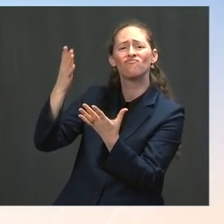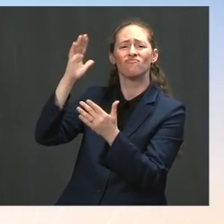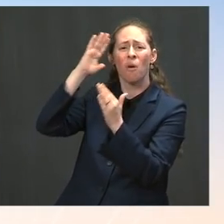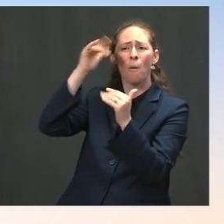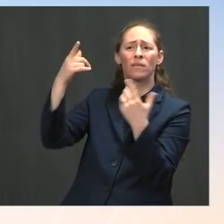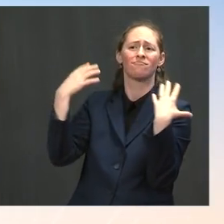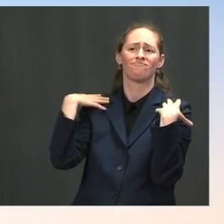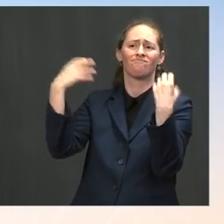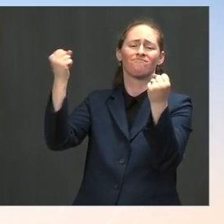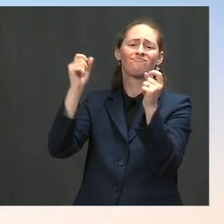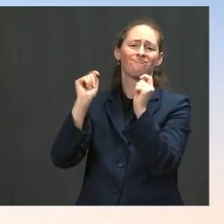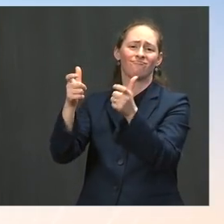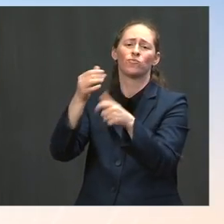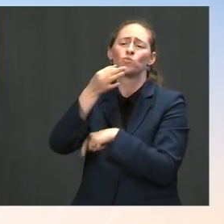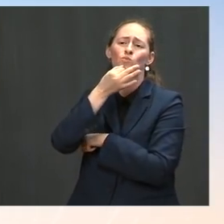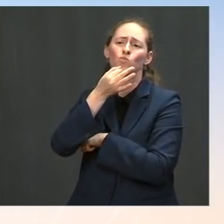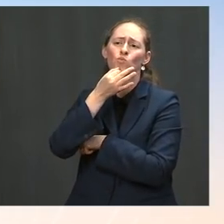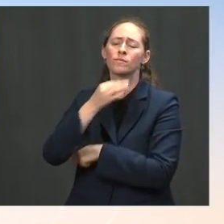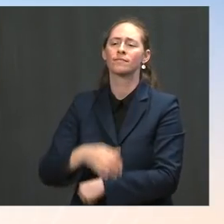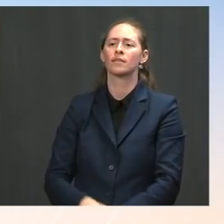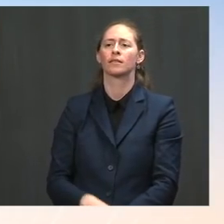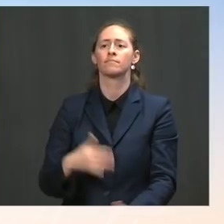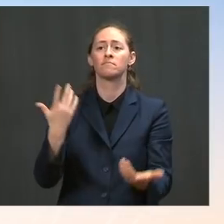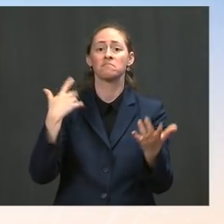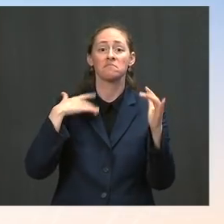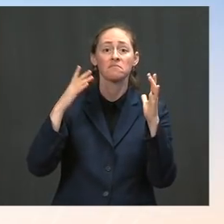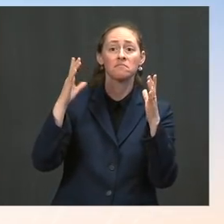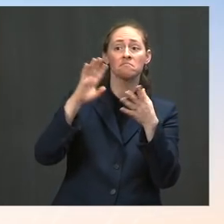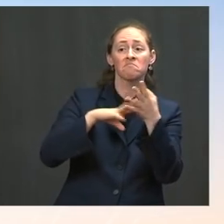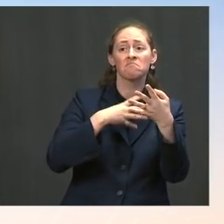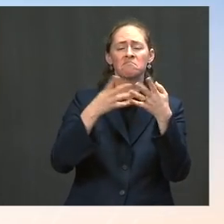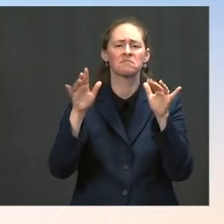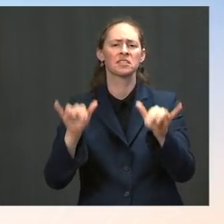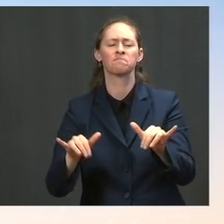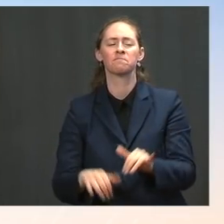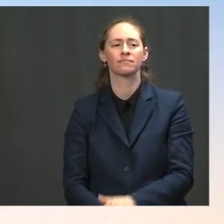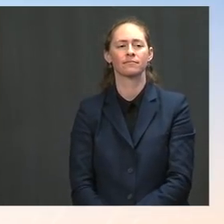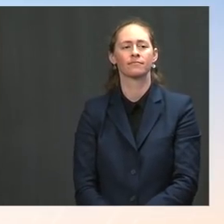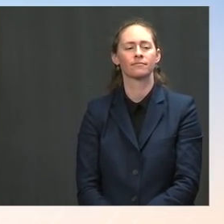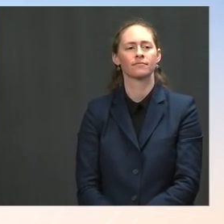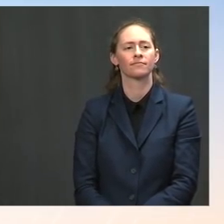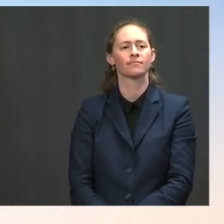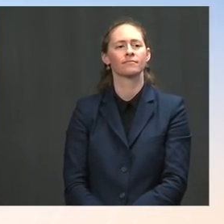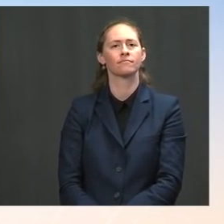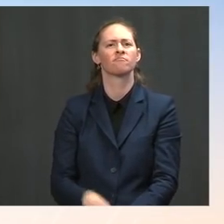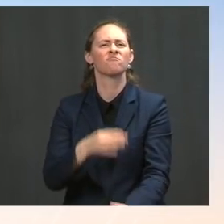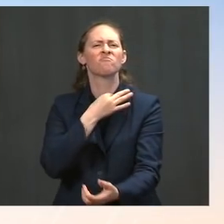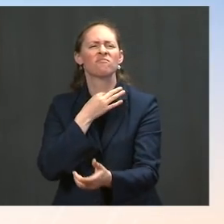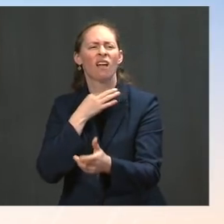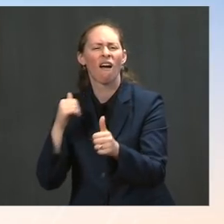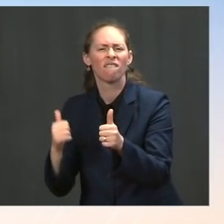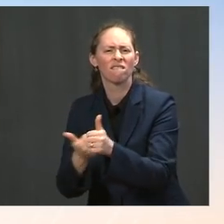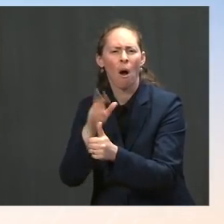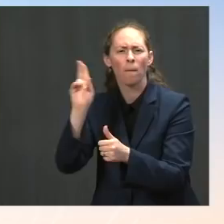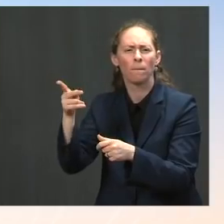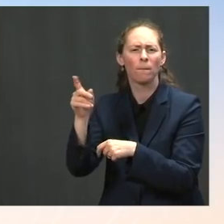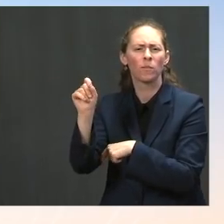so I wouldn't say it has an impact on that. The Press: And a quick follow-up on something that you touched on yesterday. Ms. Psaki: Sure.